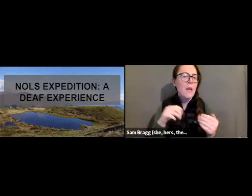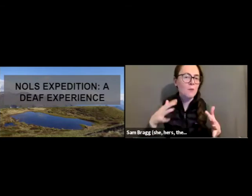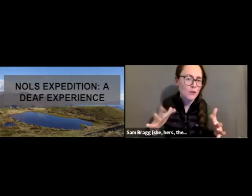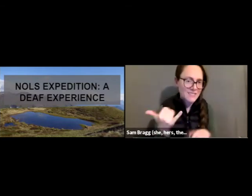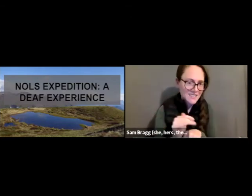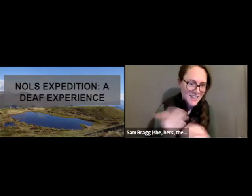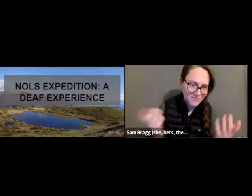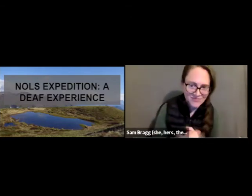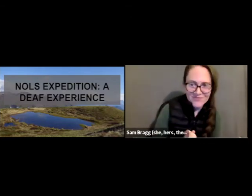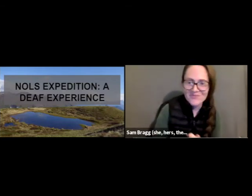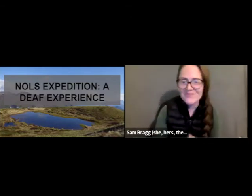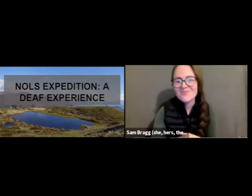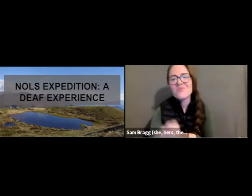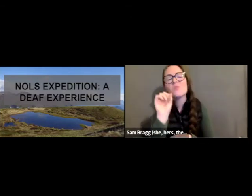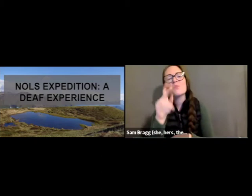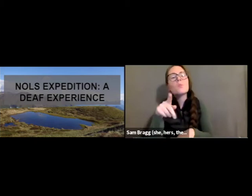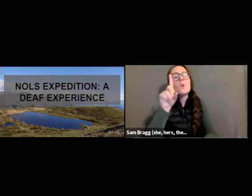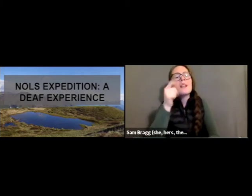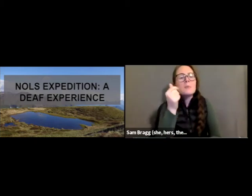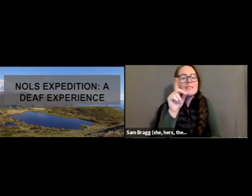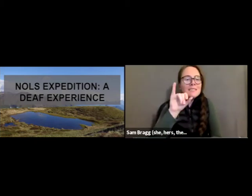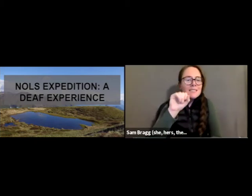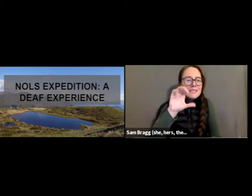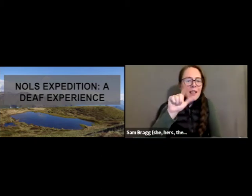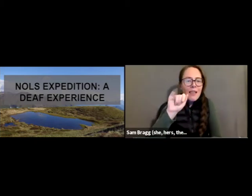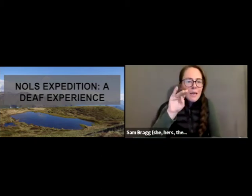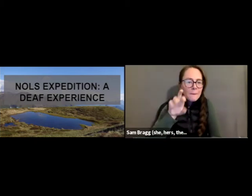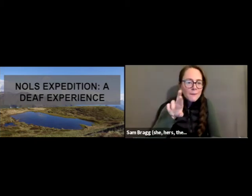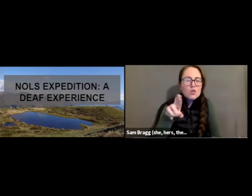wouldn't be nervous tonight. So I just wanted to let you guys know that I'm a little nervous here.